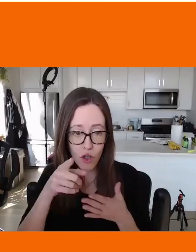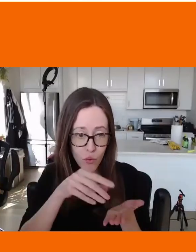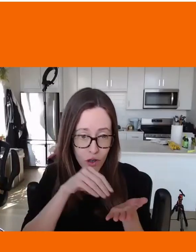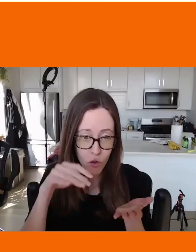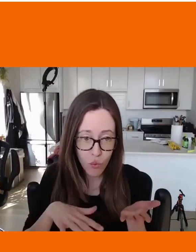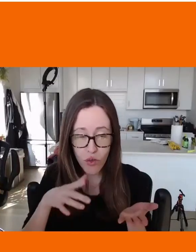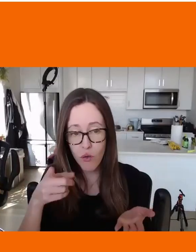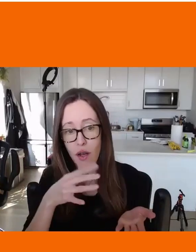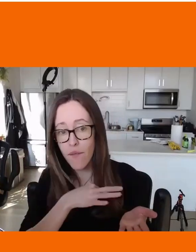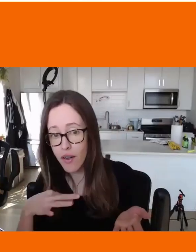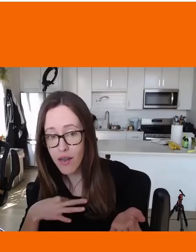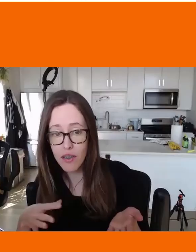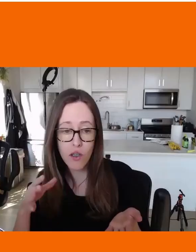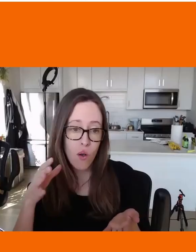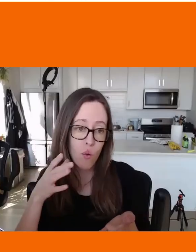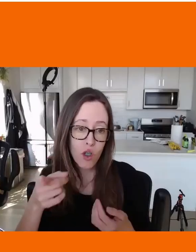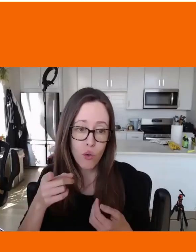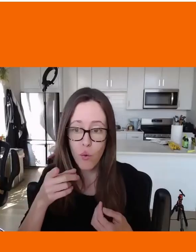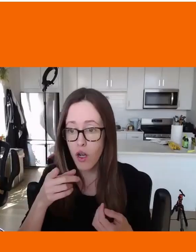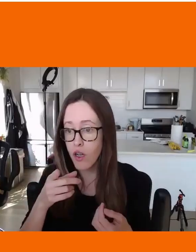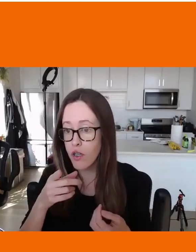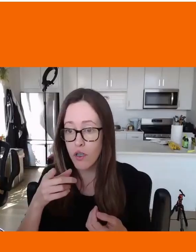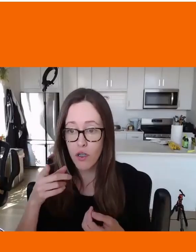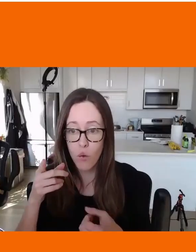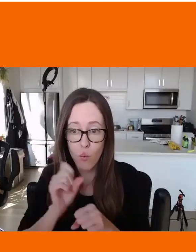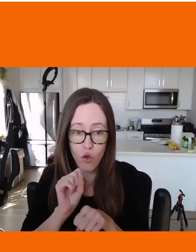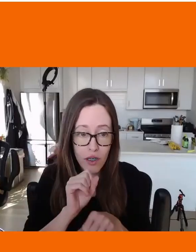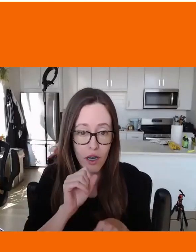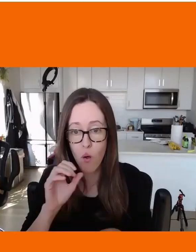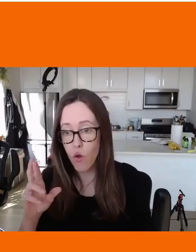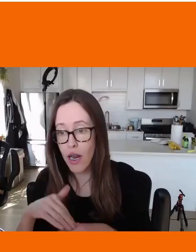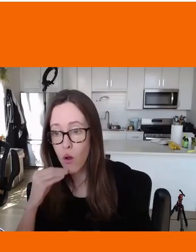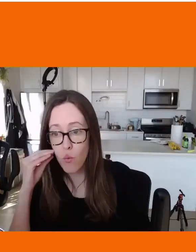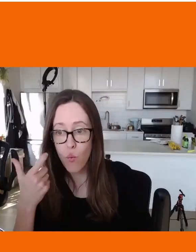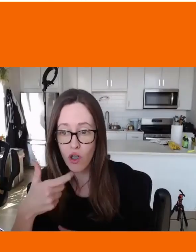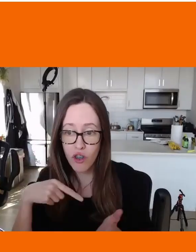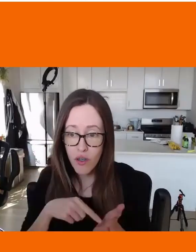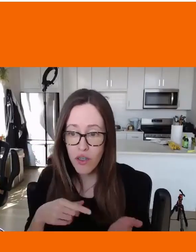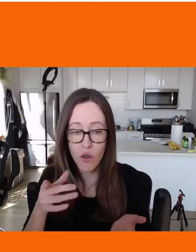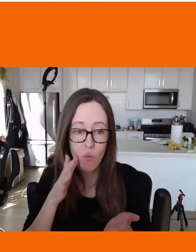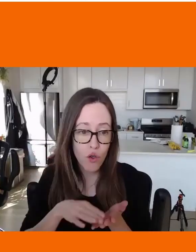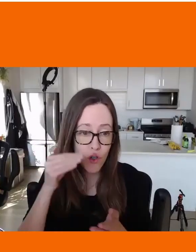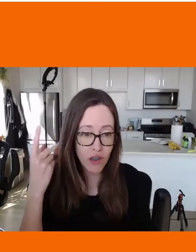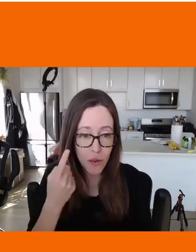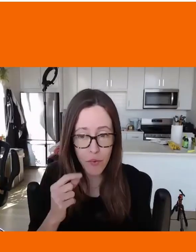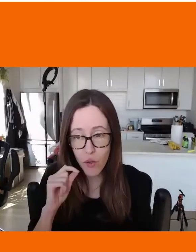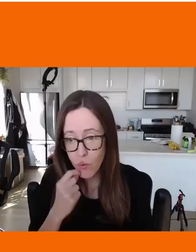My goal today, whether you're a student, faculty, whether you work, whether you're at home